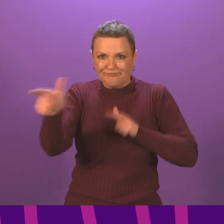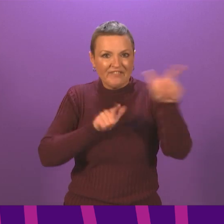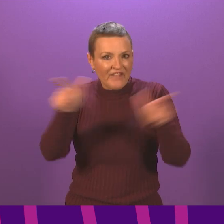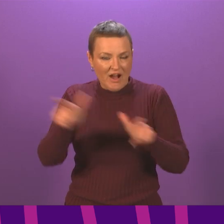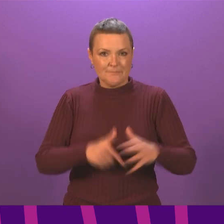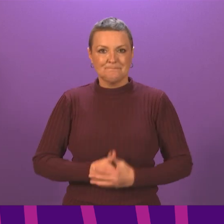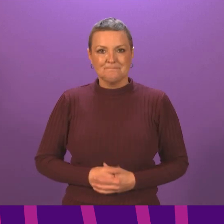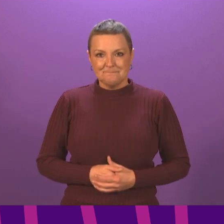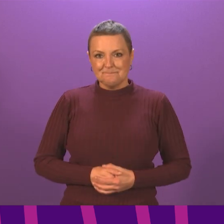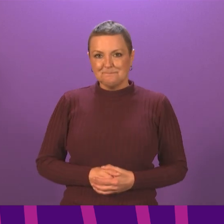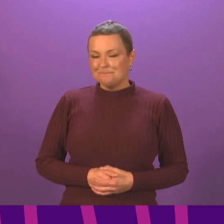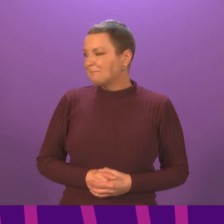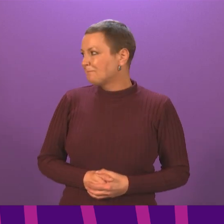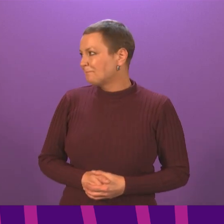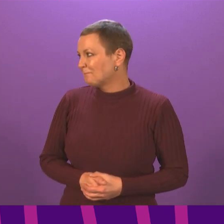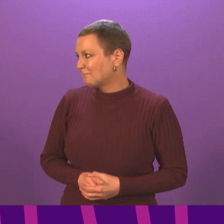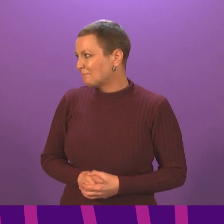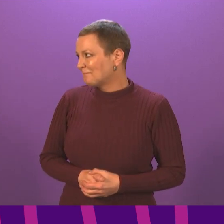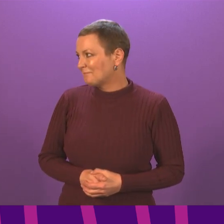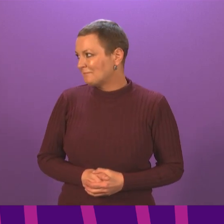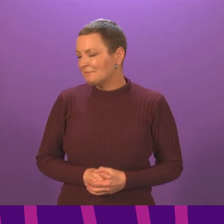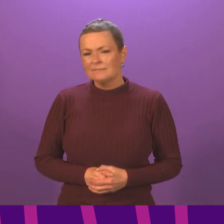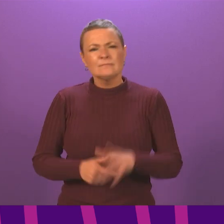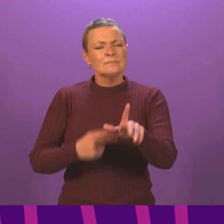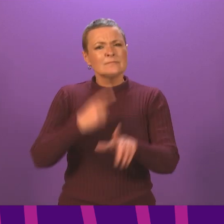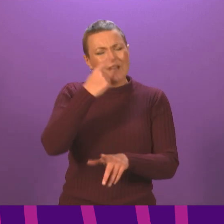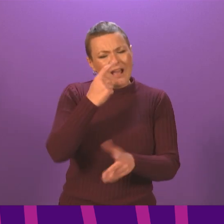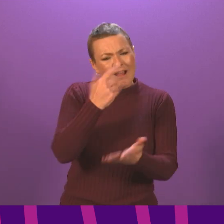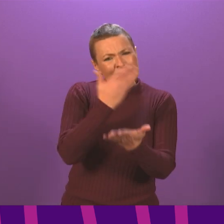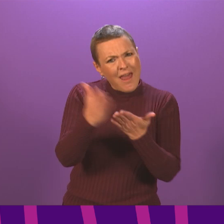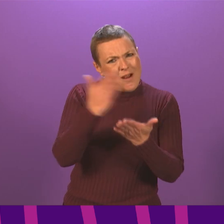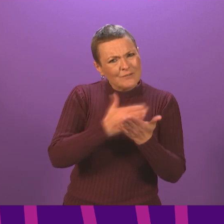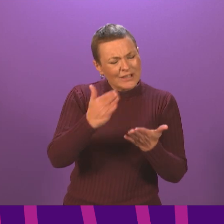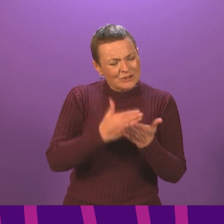Brian Whittle (South Scotland) (Con): I would like some clarification of the cabinet